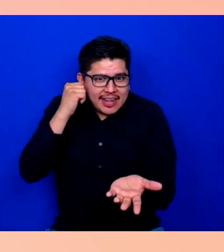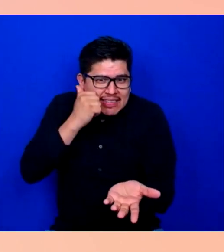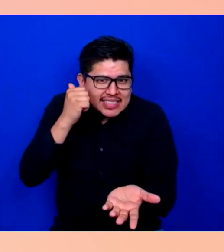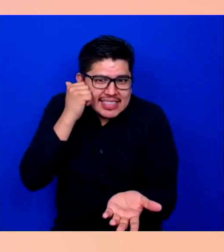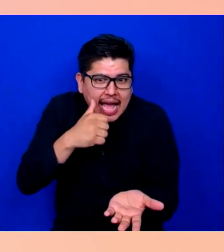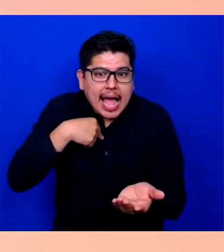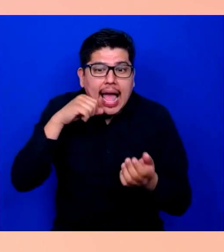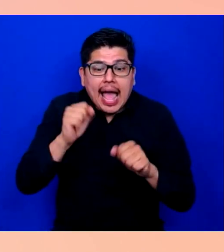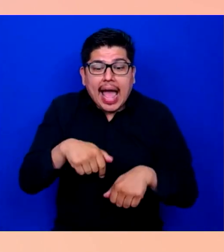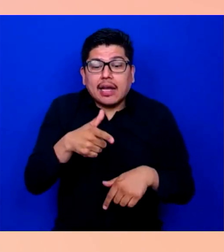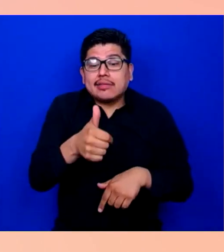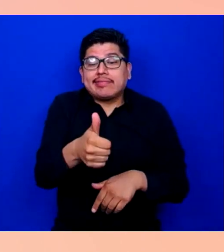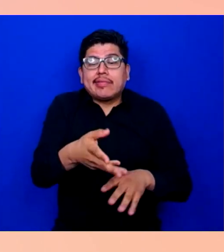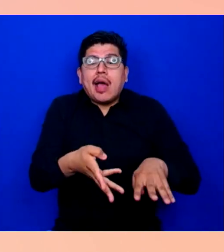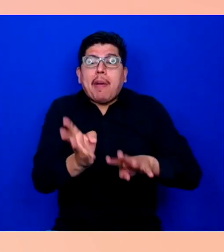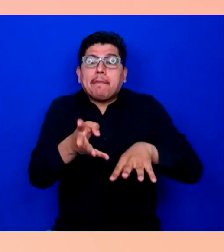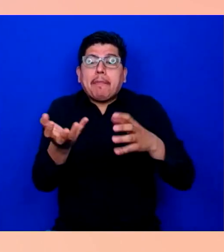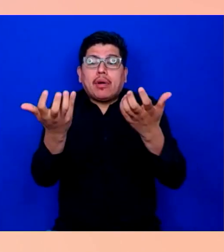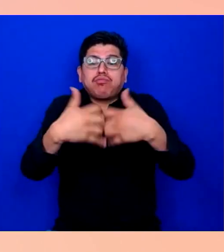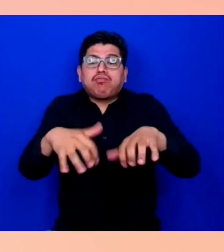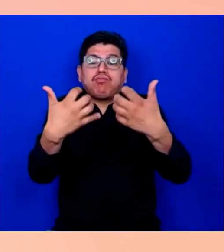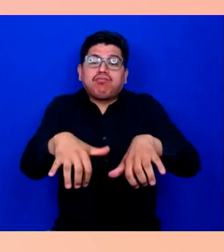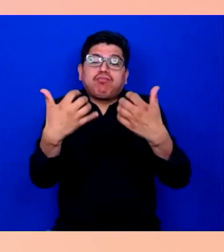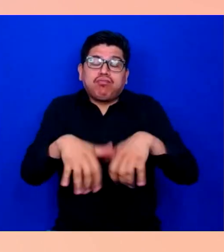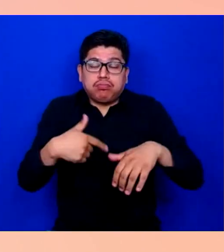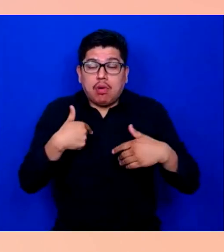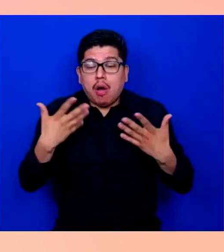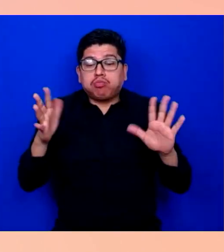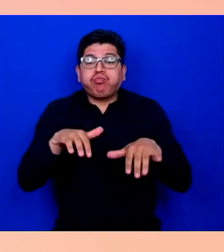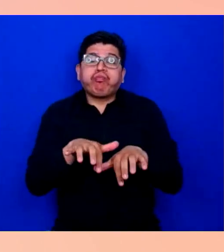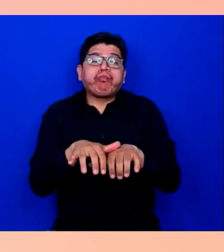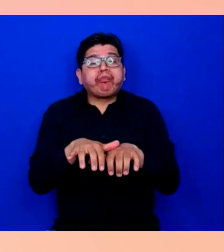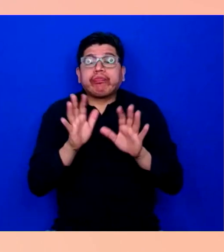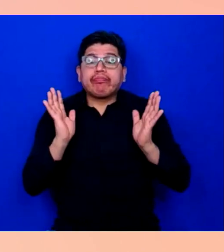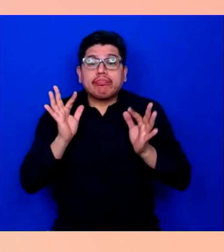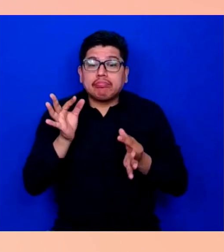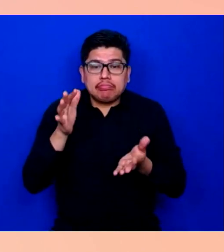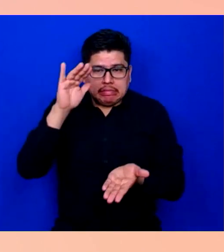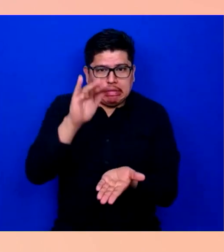didn't have to go on disability leave even when I couldn't use a keyboard and